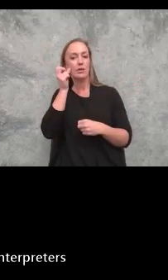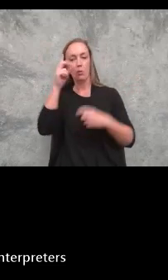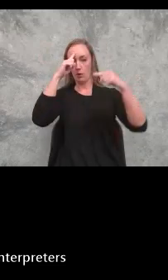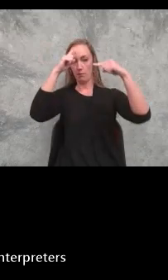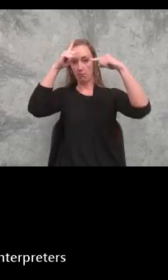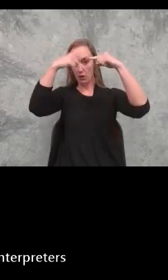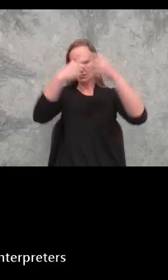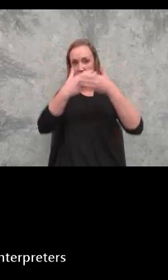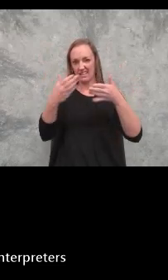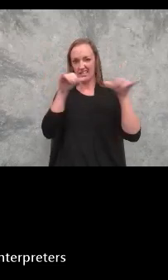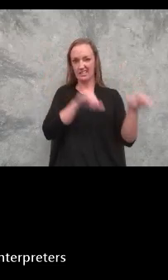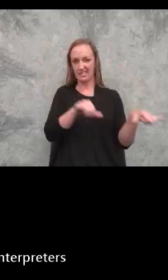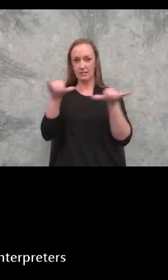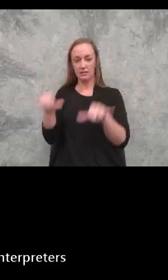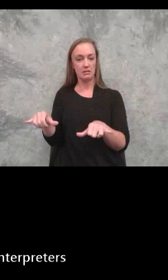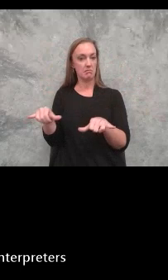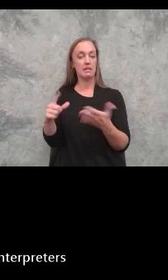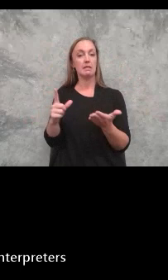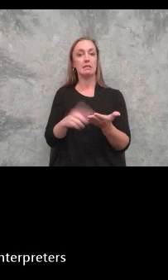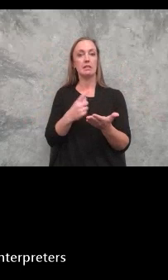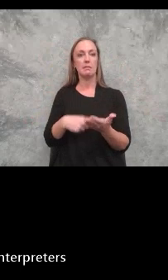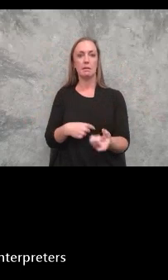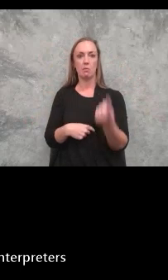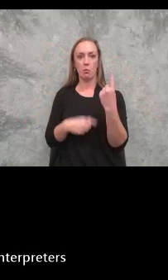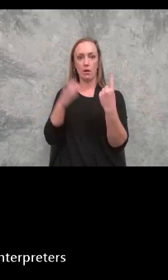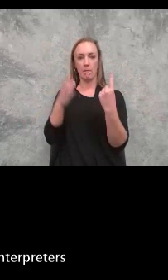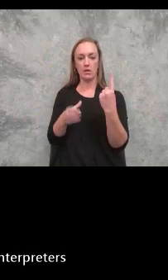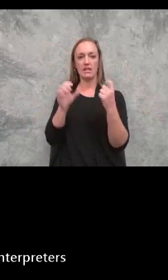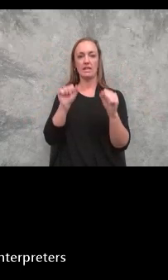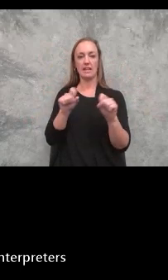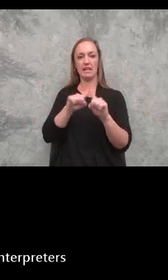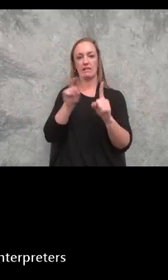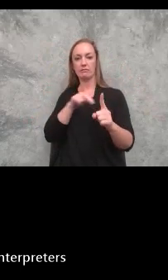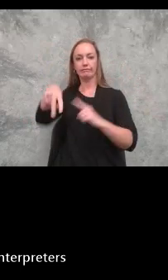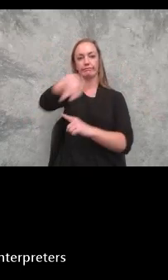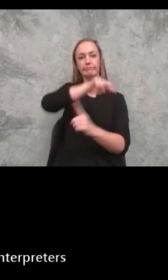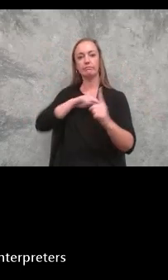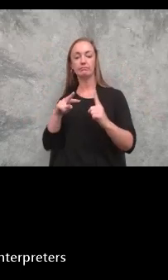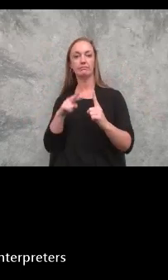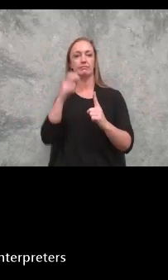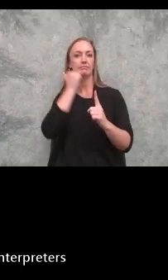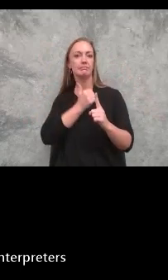way. Sometimes a single person can view things differently from day-to-day. For example, if